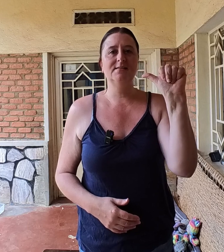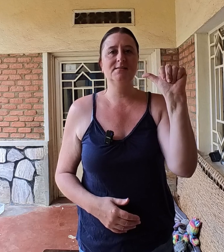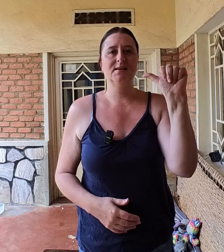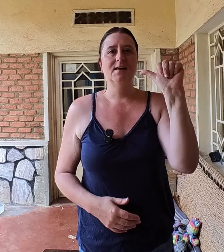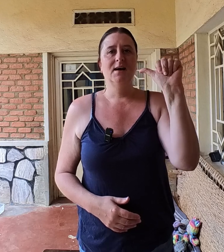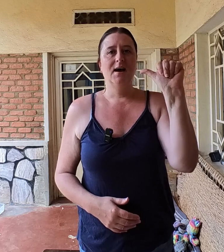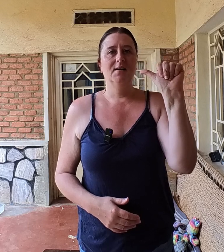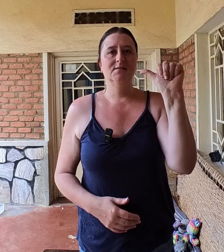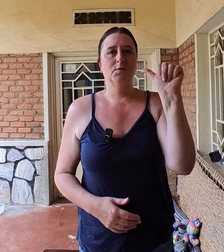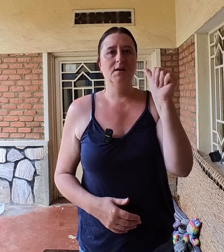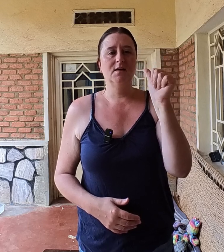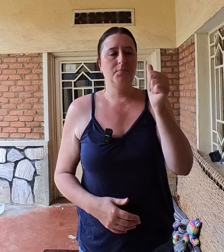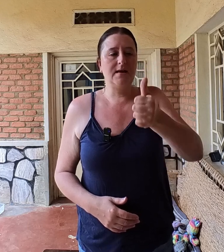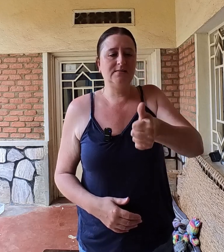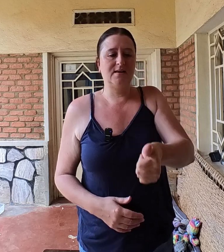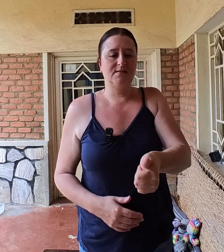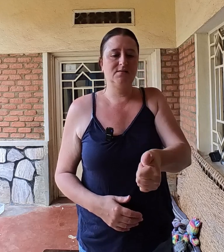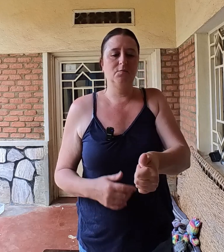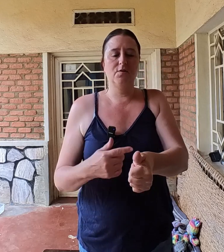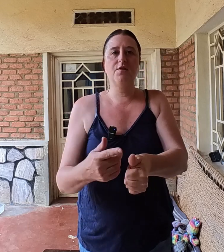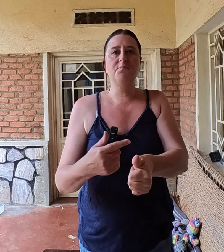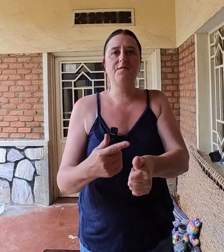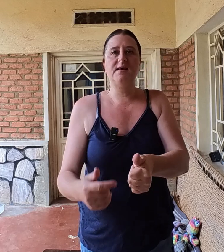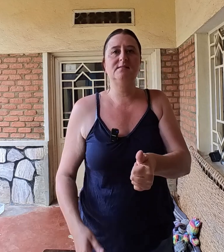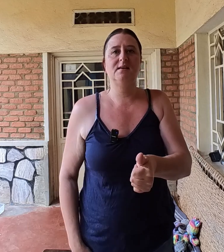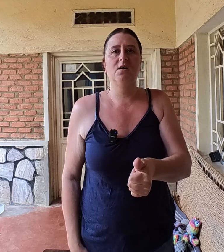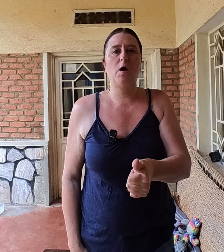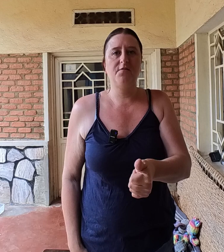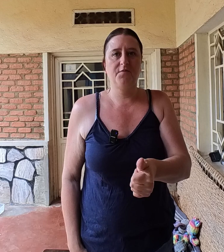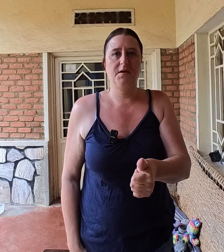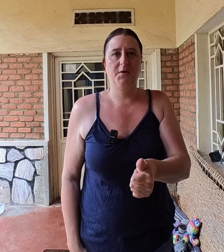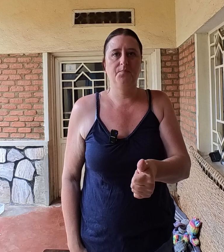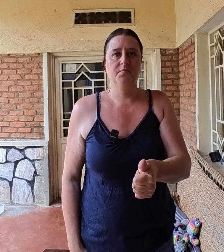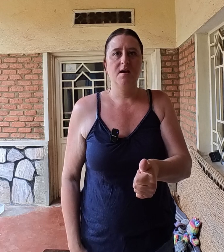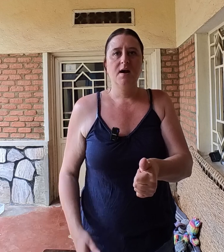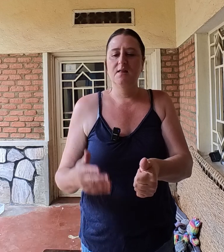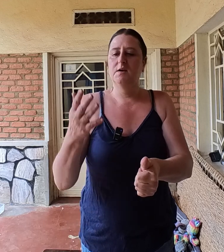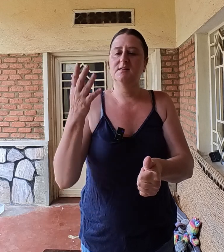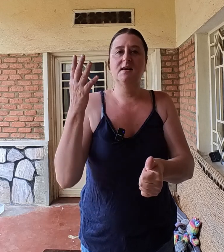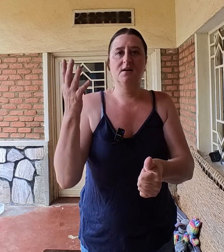this, and we're going to place it with the thumb facing away from you, and then we're going to take